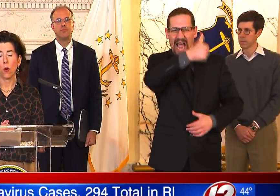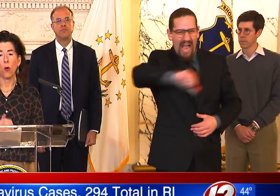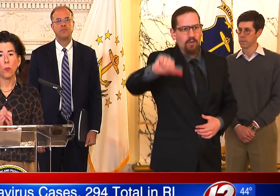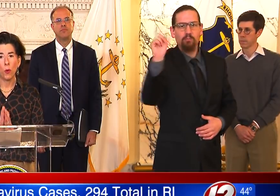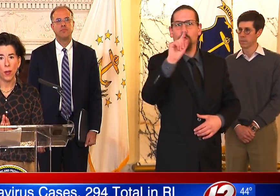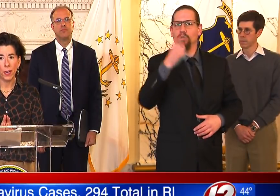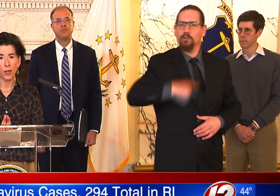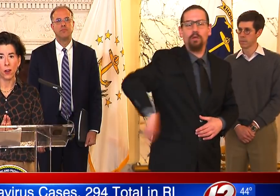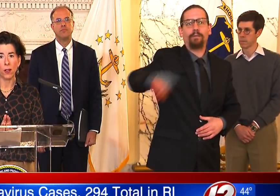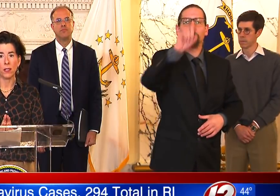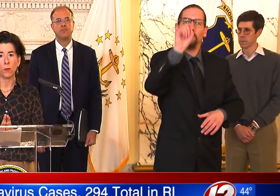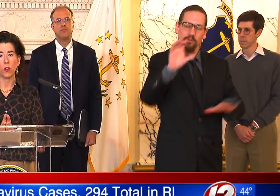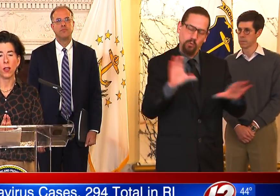FOR US TO KEEP YOU AND YOUR LOVED ONES SAFE.